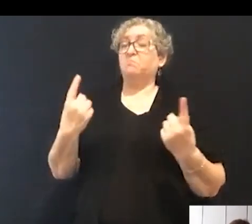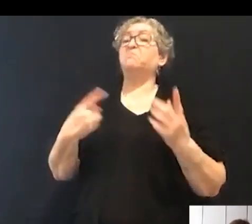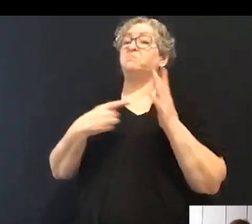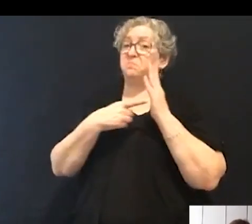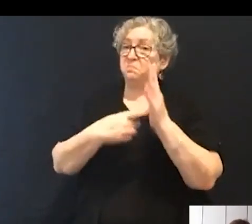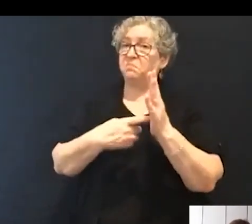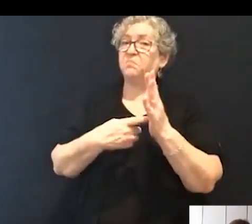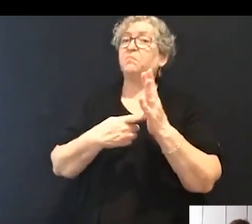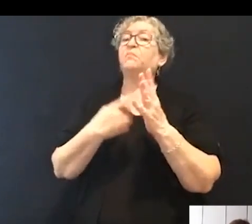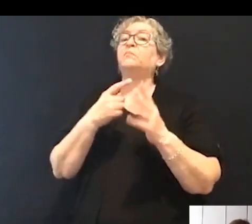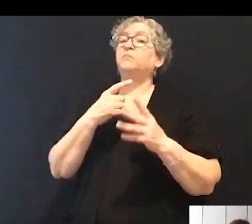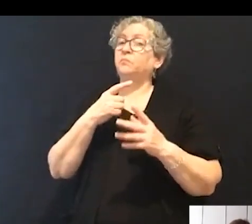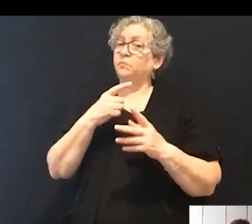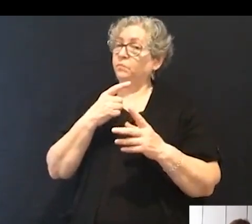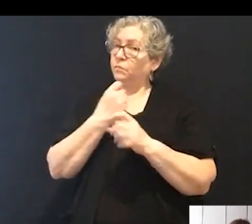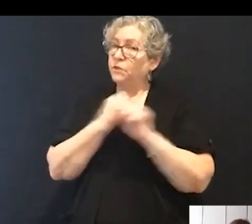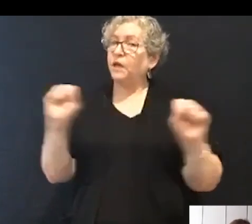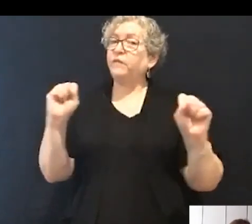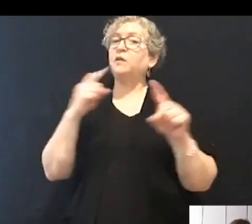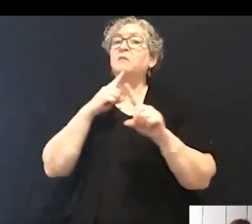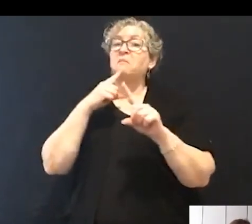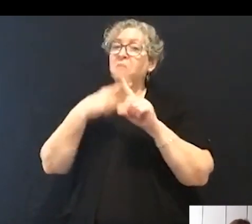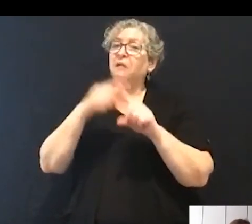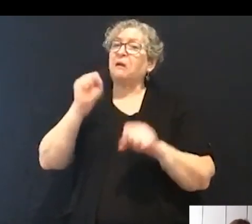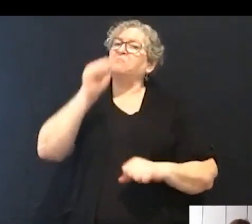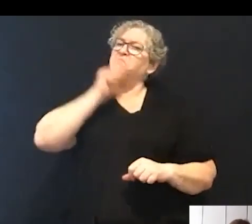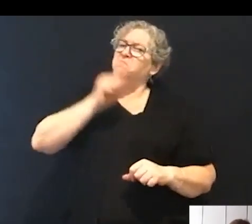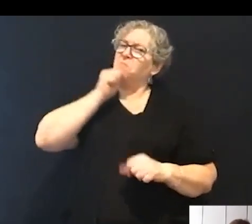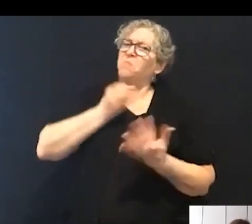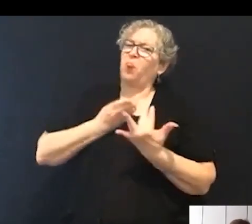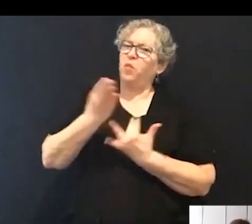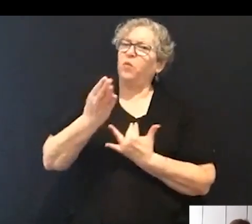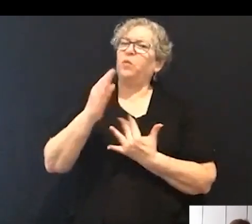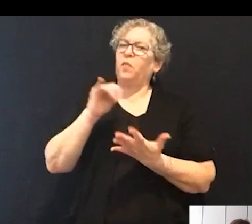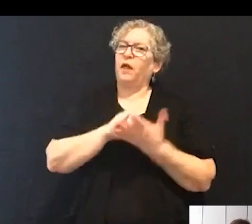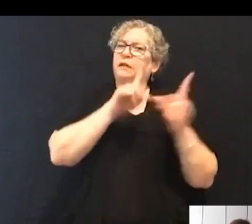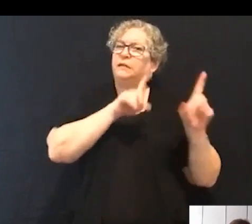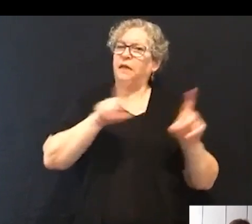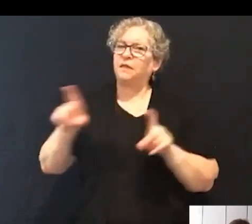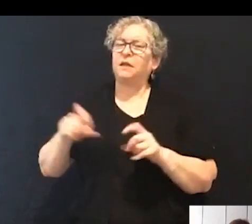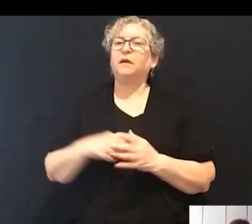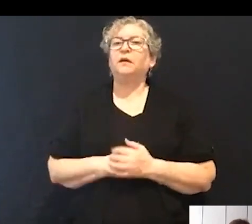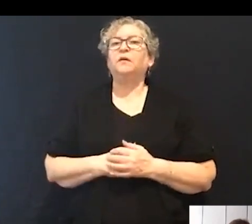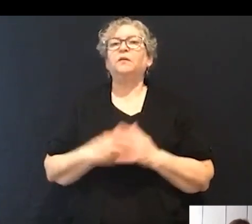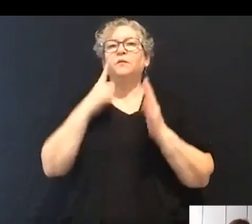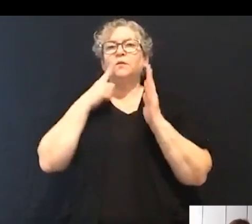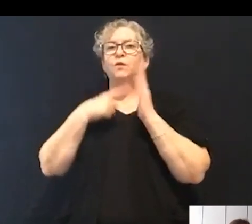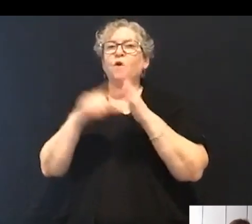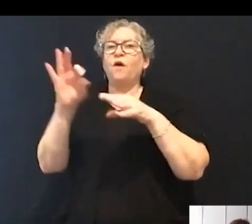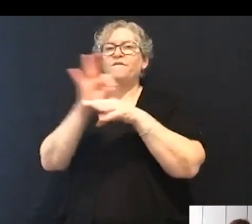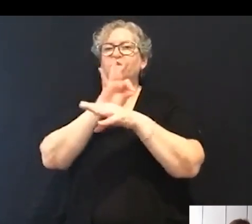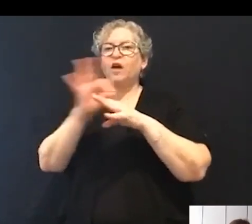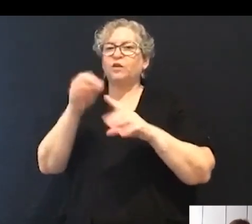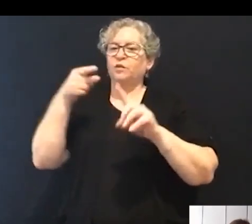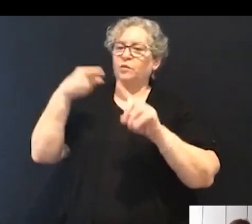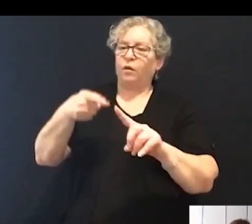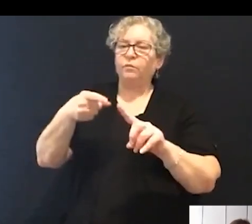and tolerability. We have seen examples of functional target engagement